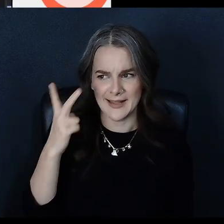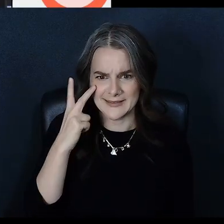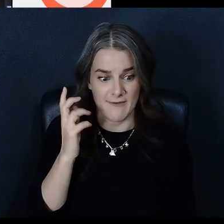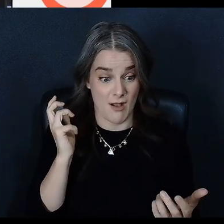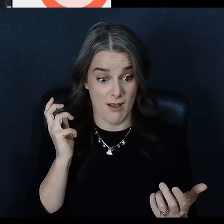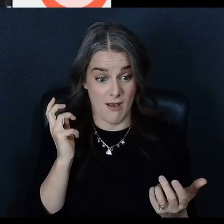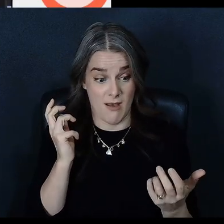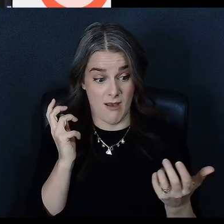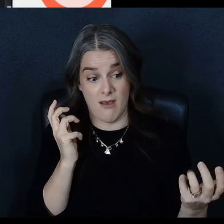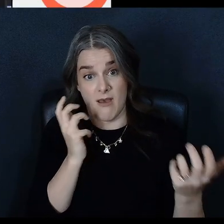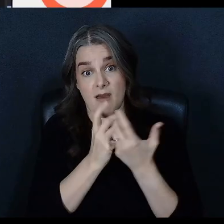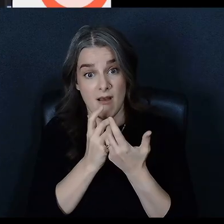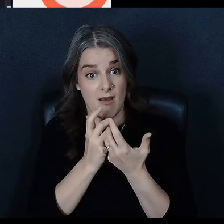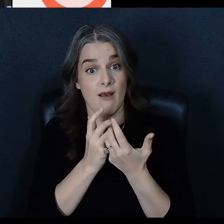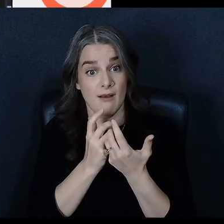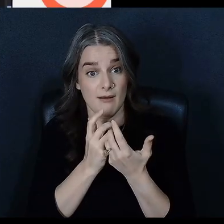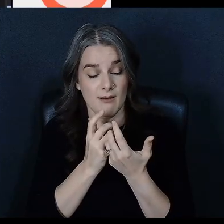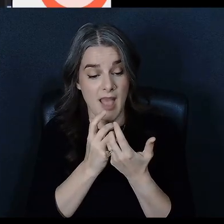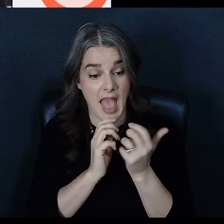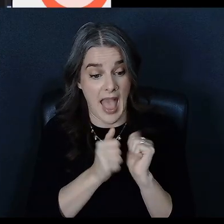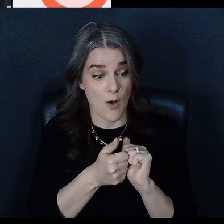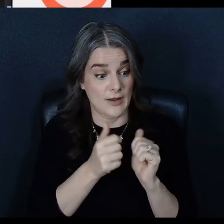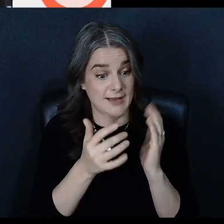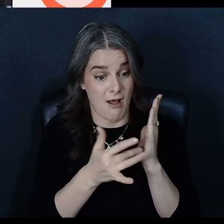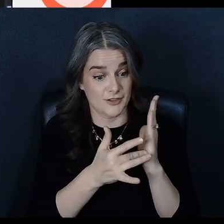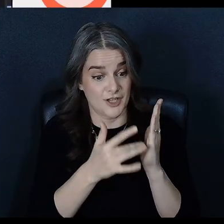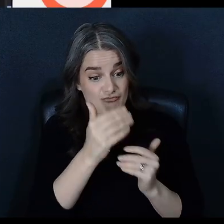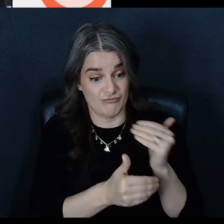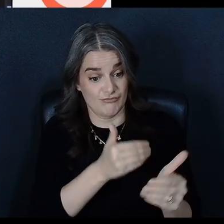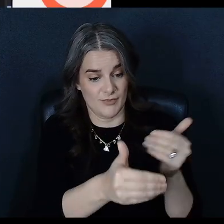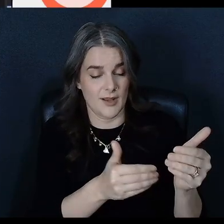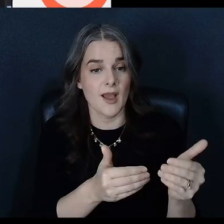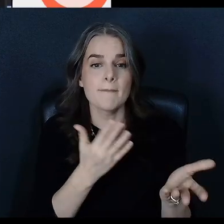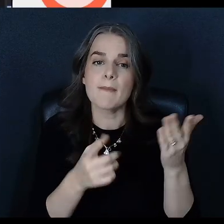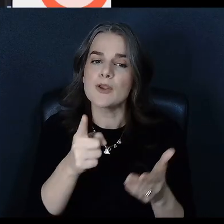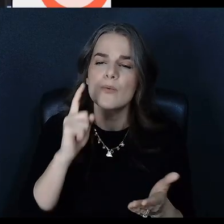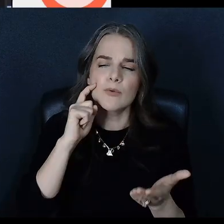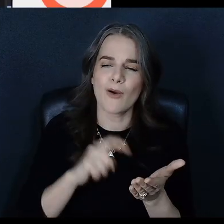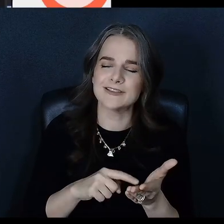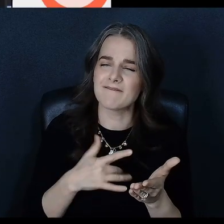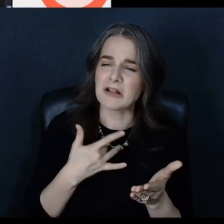that technology works, and then you might find this was good, but it didn't do everything I needed.